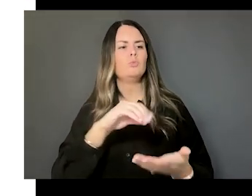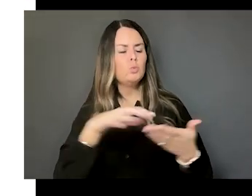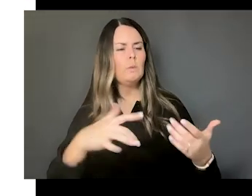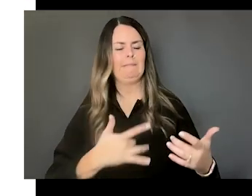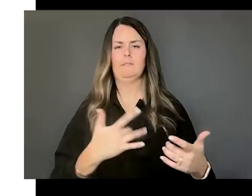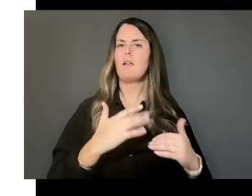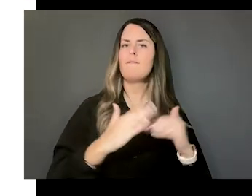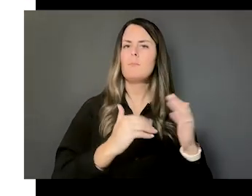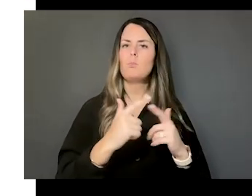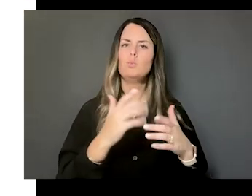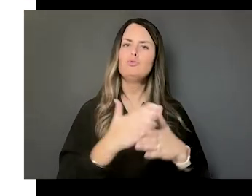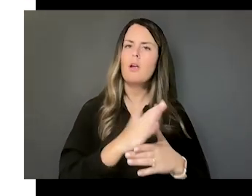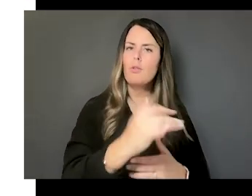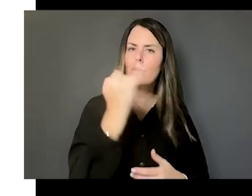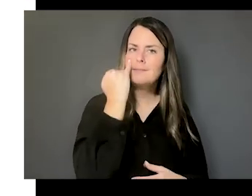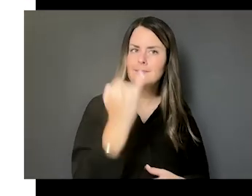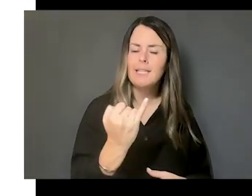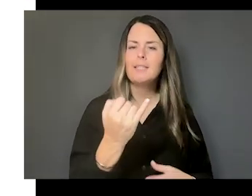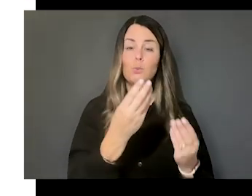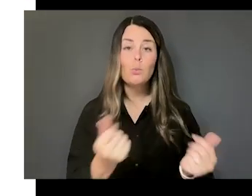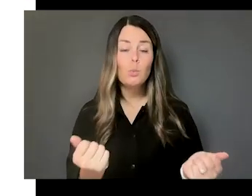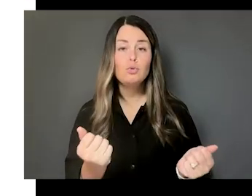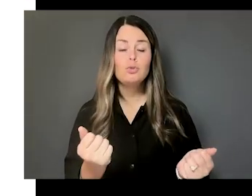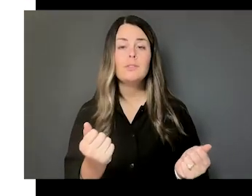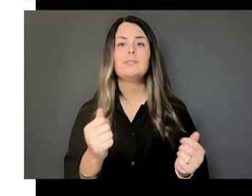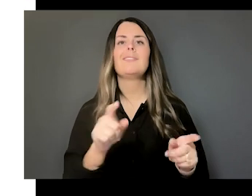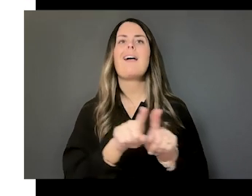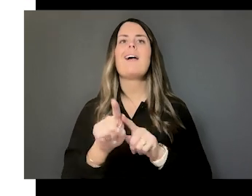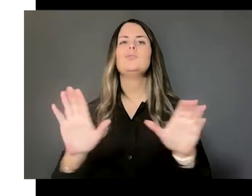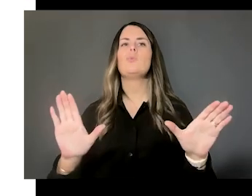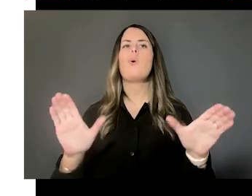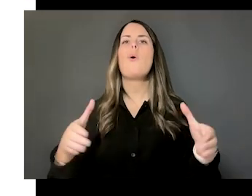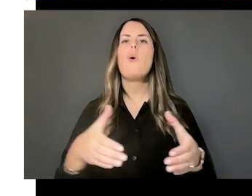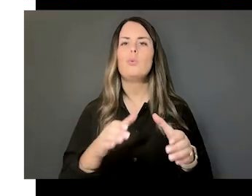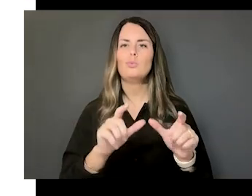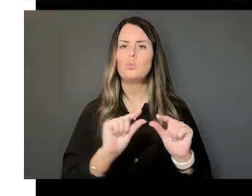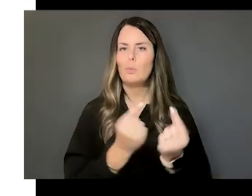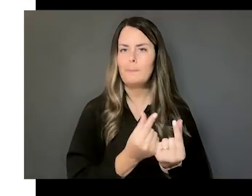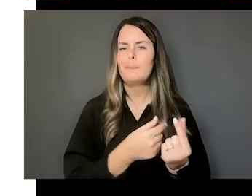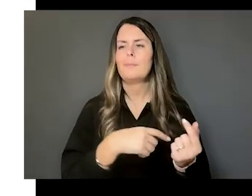sharing their ideas and solutions in whole group. So small groups were great.